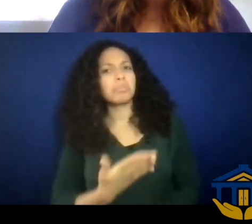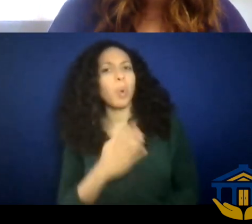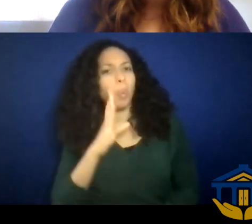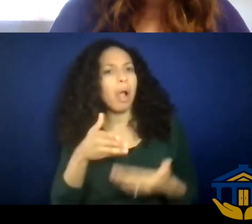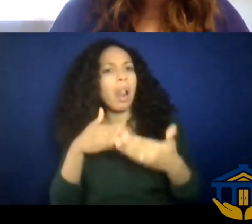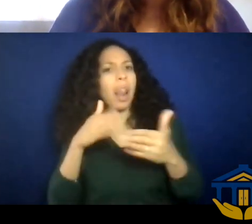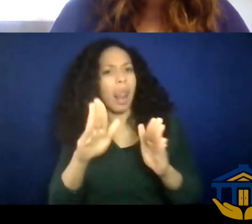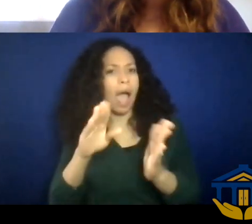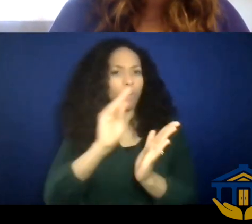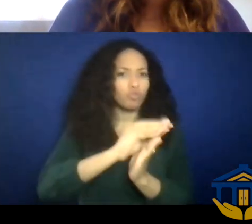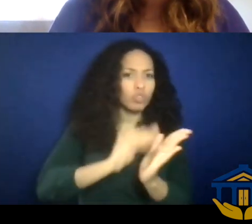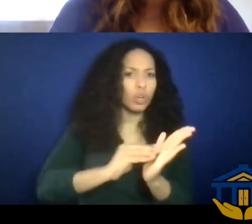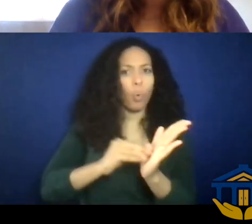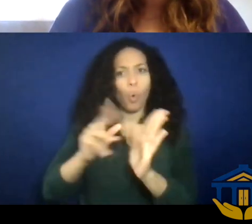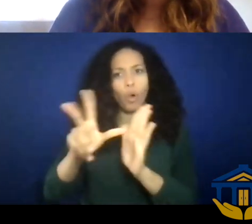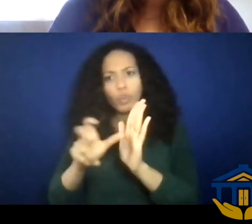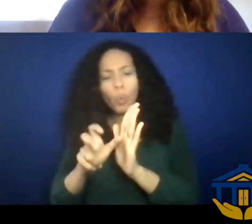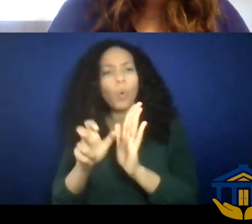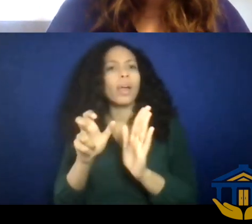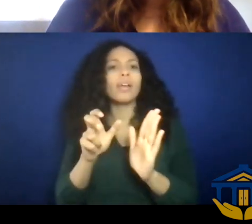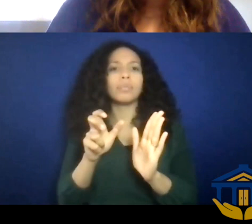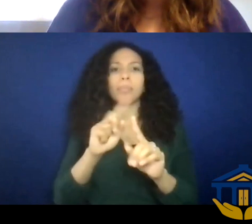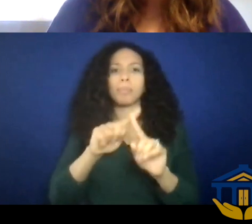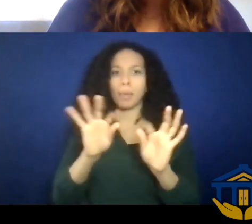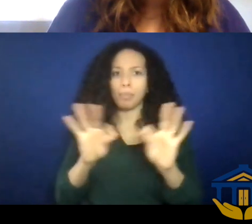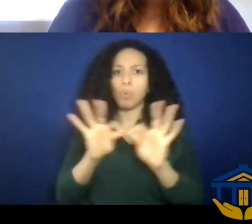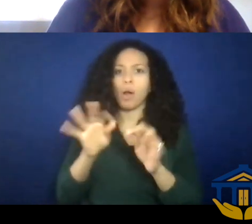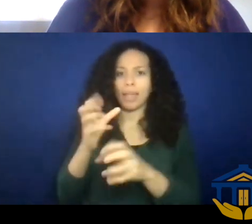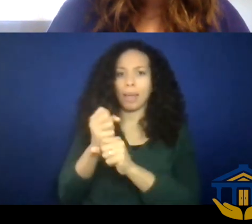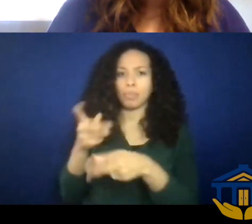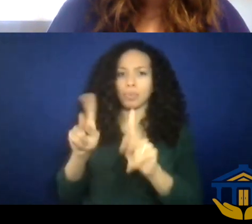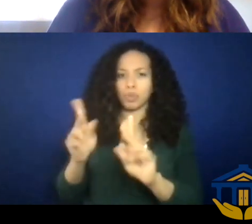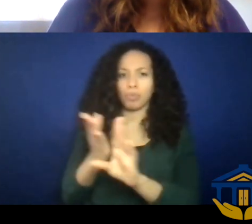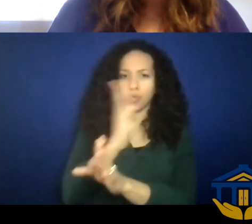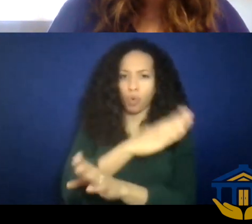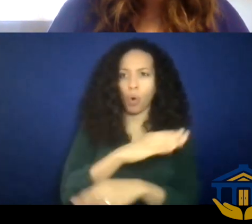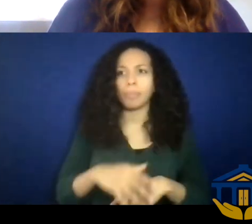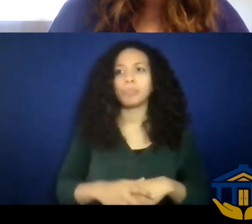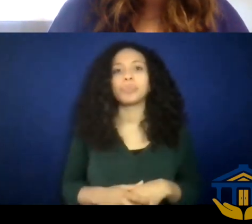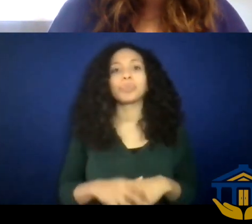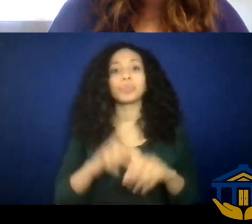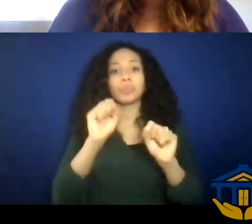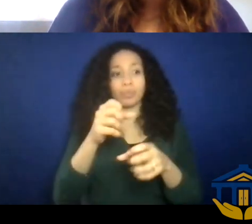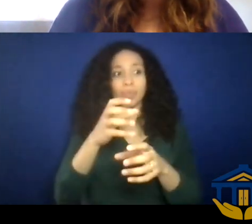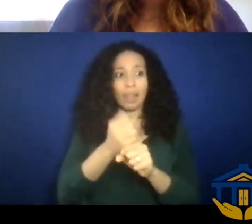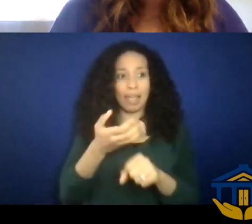So you should get an invitation. You can ask for a draft copy ahead of time.